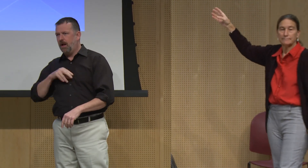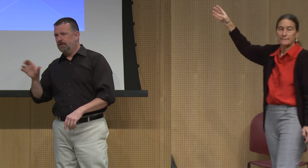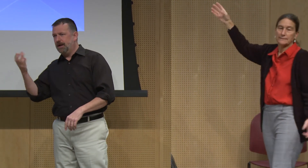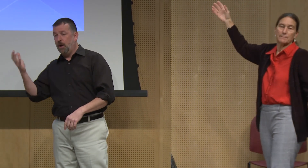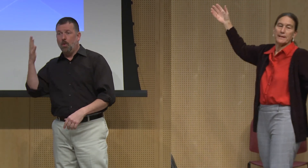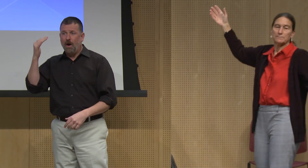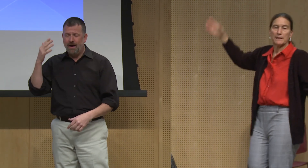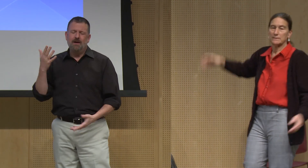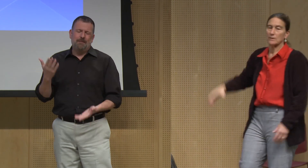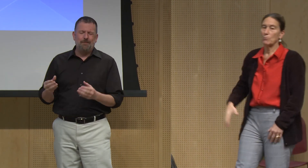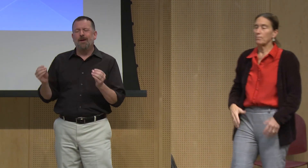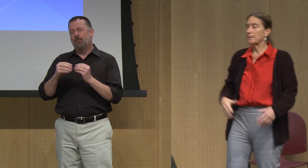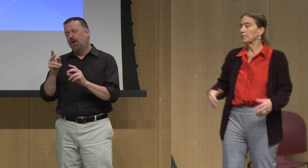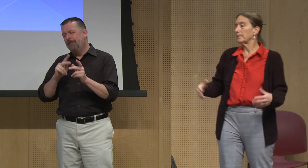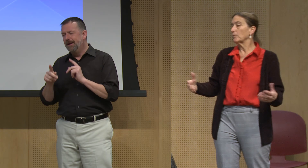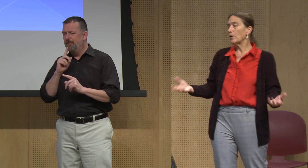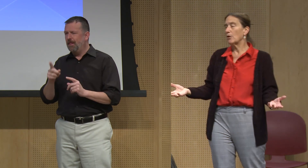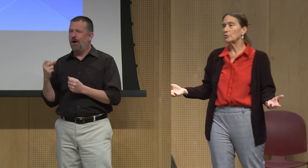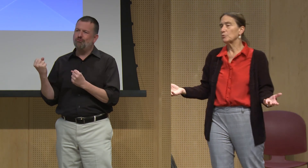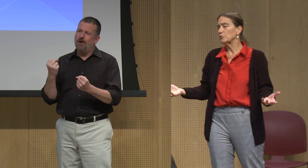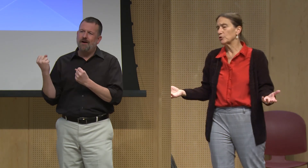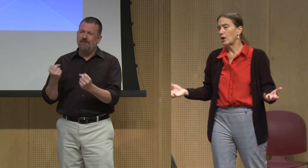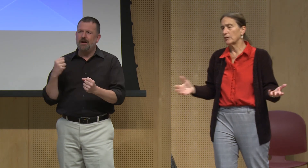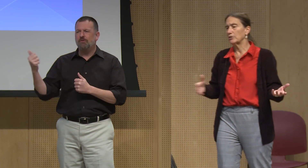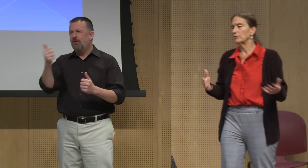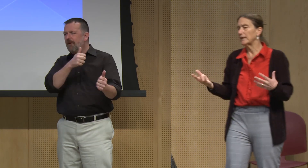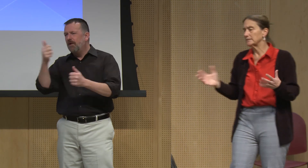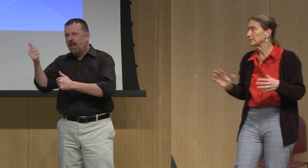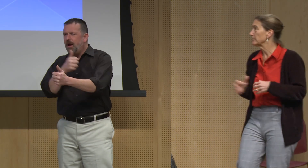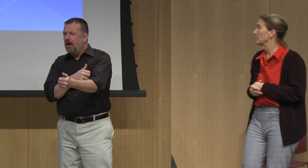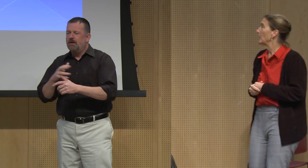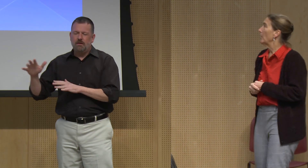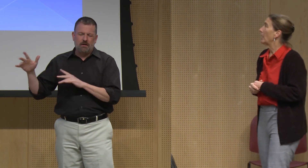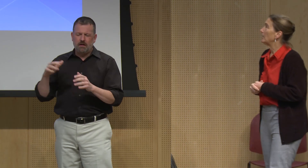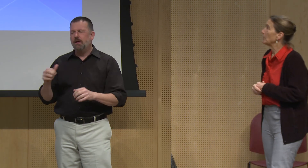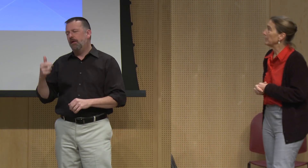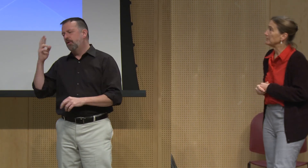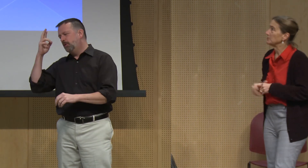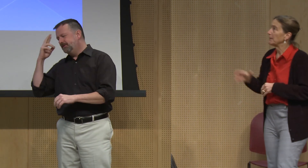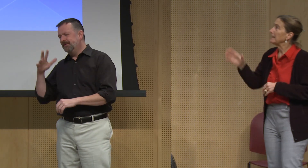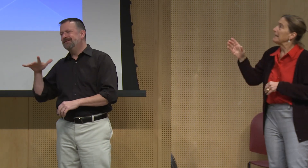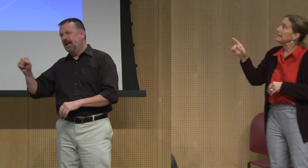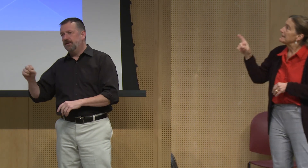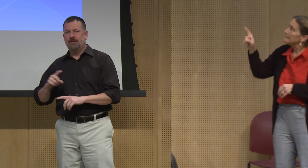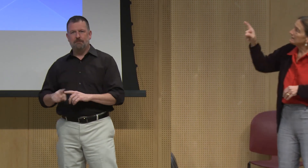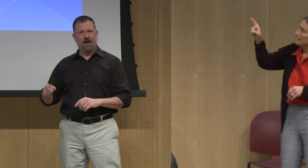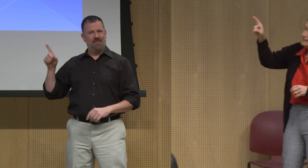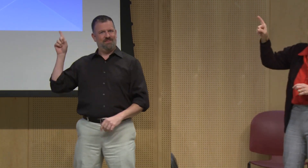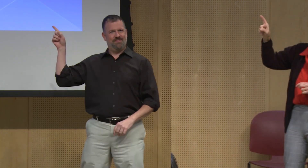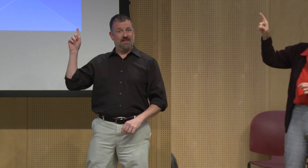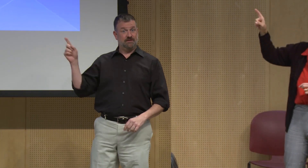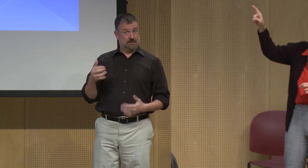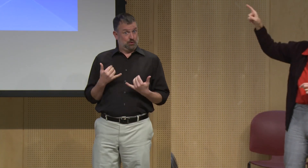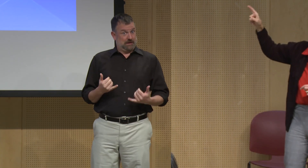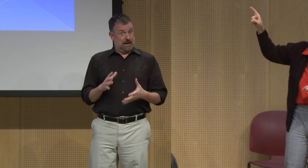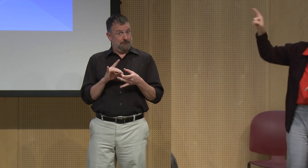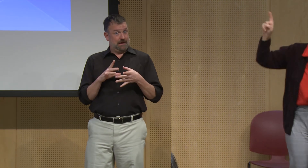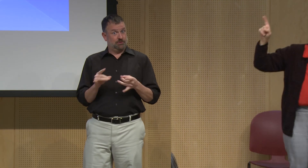NOW SOME OF THAT'S BECAUSE THERE ARE MORE PEOPLE ON THE ROAD YOU COULD ARGUE, LOTS OF DIFFERENT, UM, REASONS, BUT THIS KIND OF THING WE DON'T TALK ABOUT THIS ANYMORE.